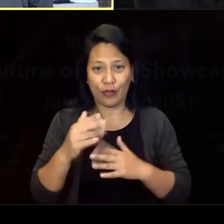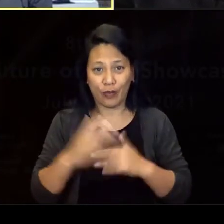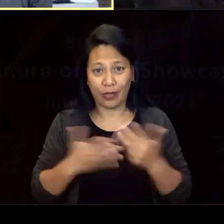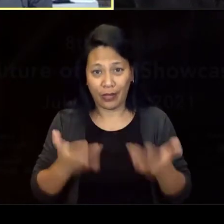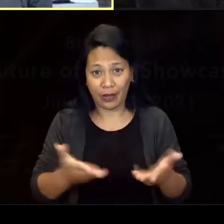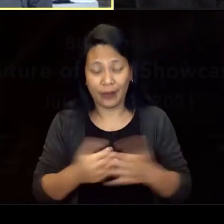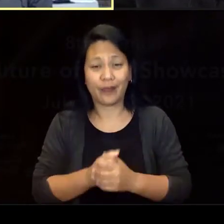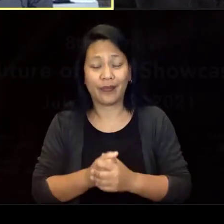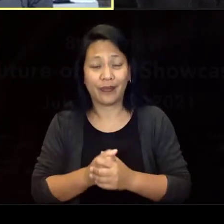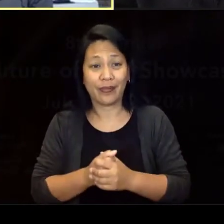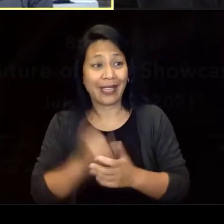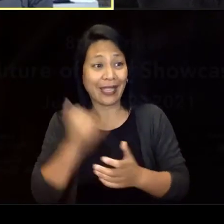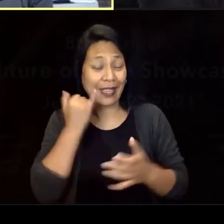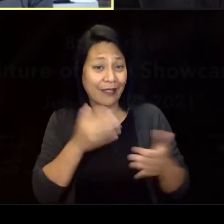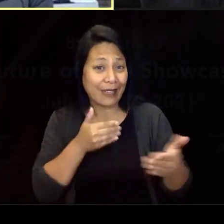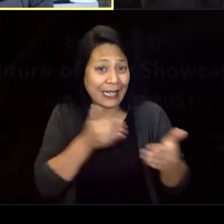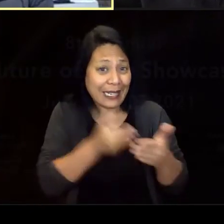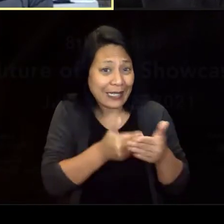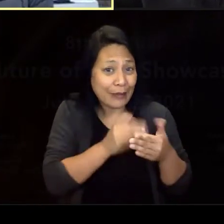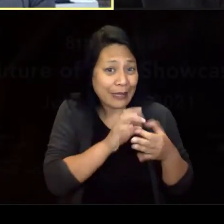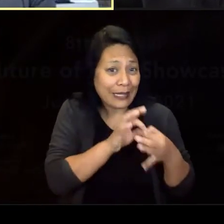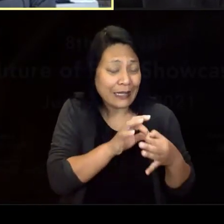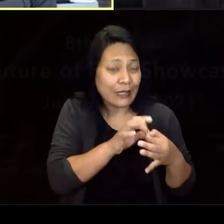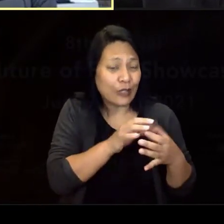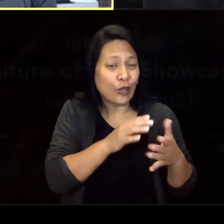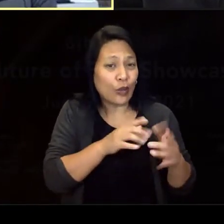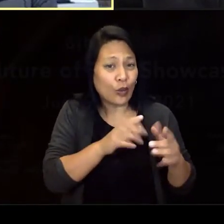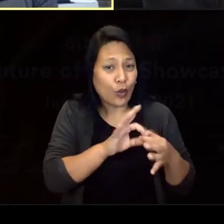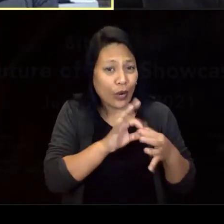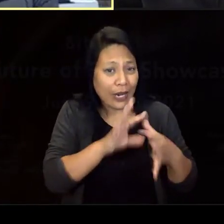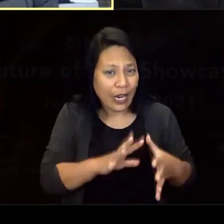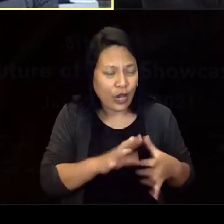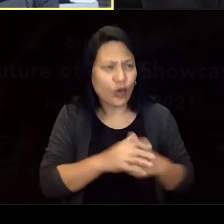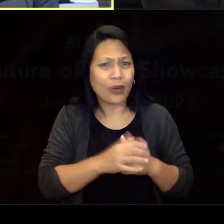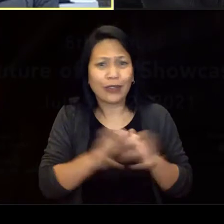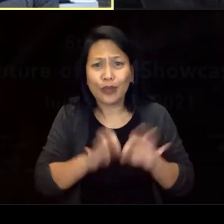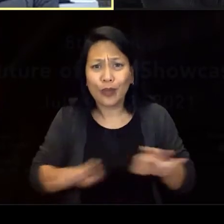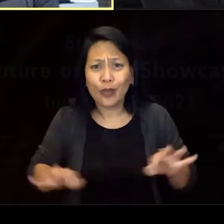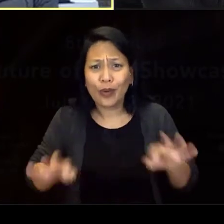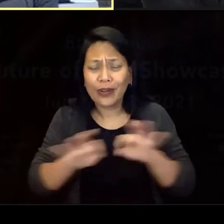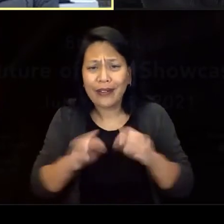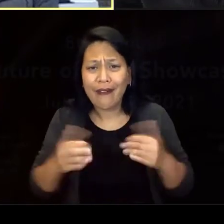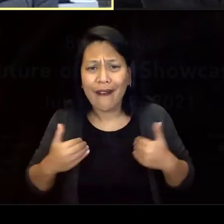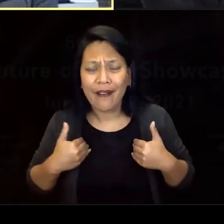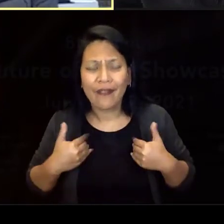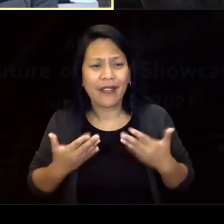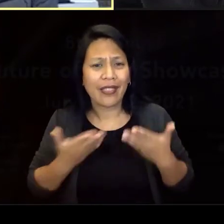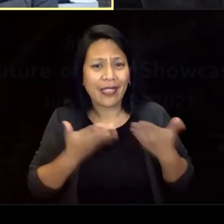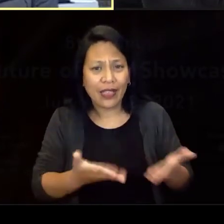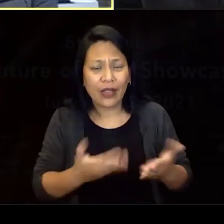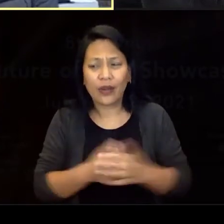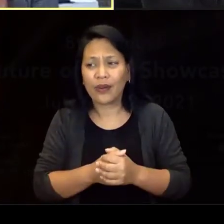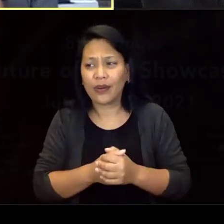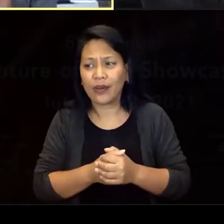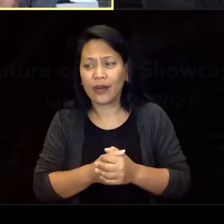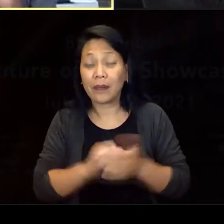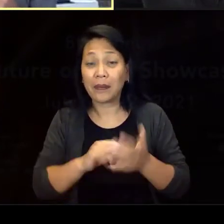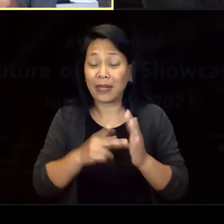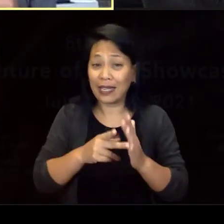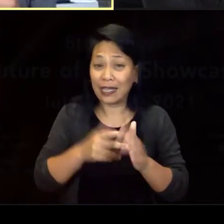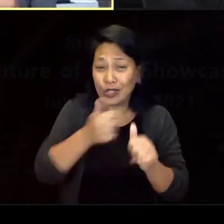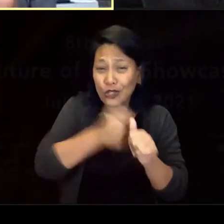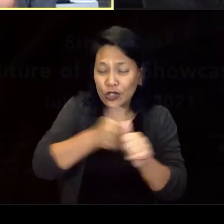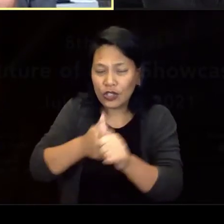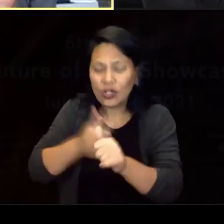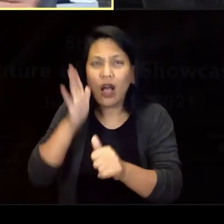an intimacy coordinator and have that power and have that, I guess, understanding of that and